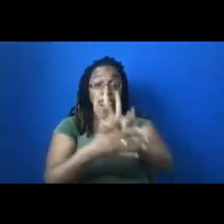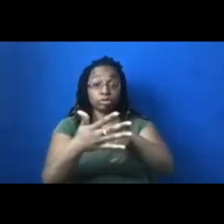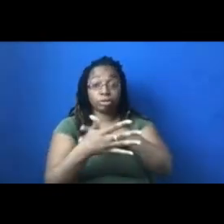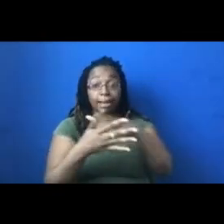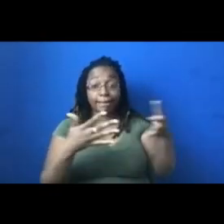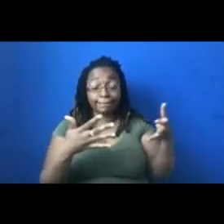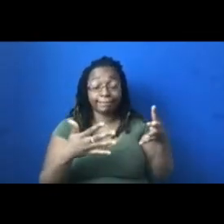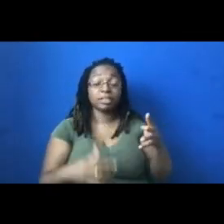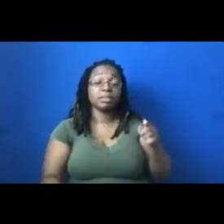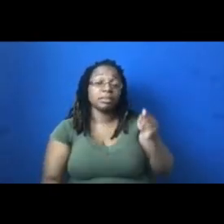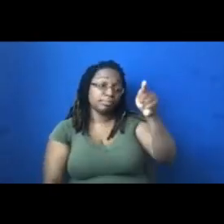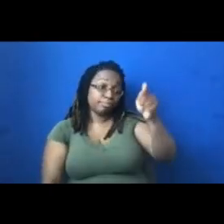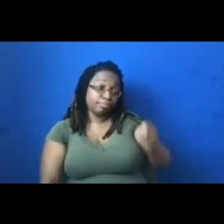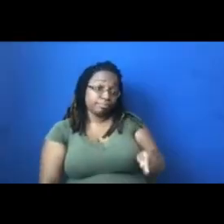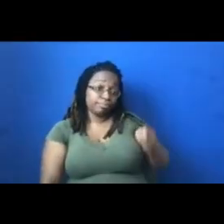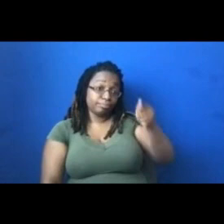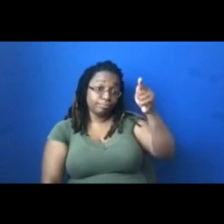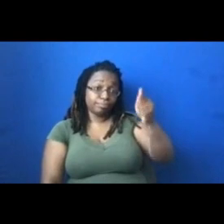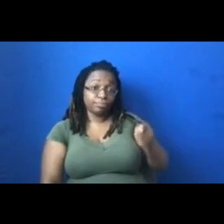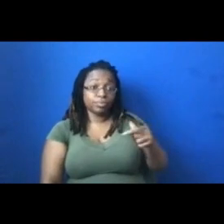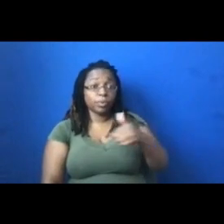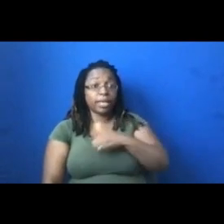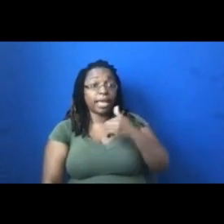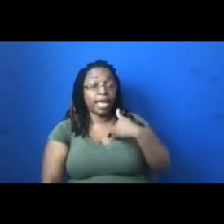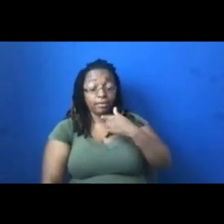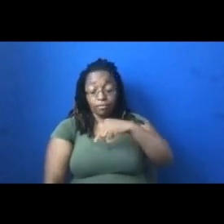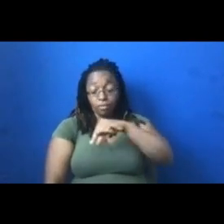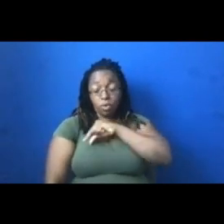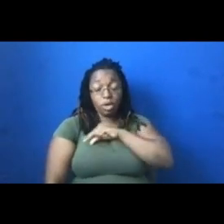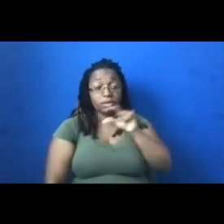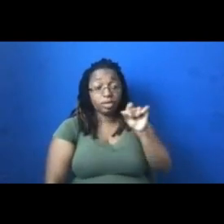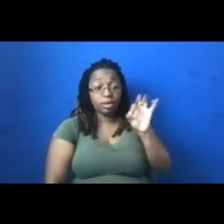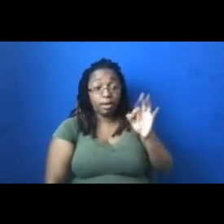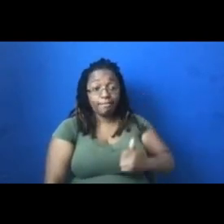representing quality of life. So if that might be a business